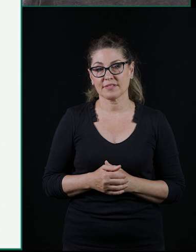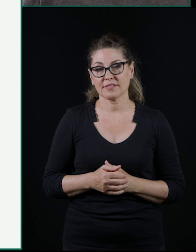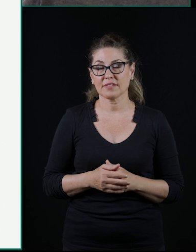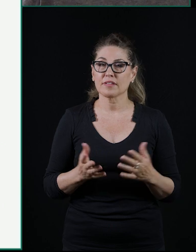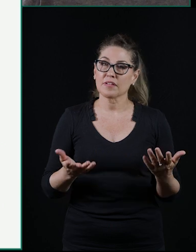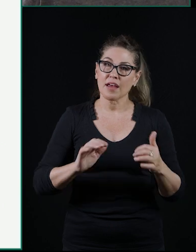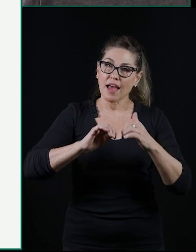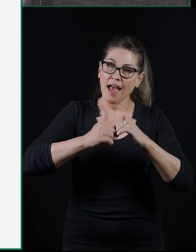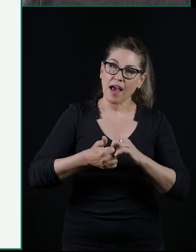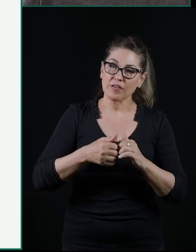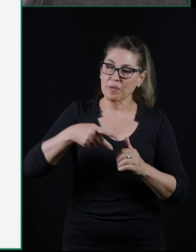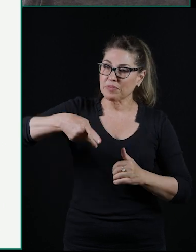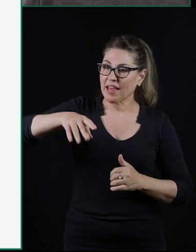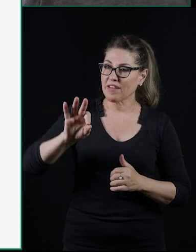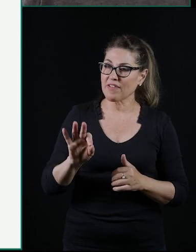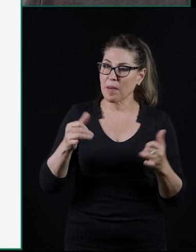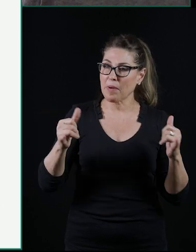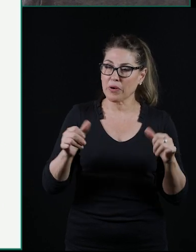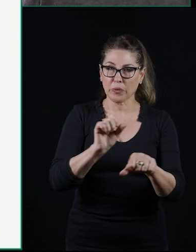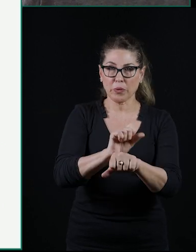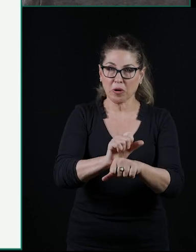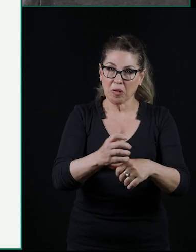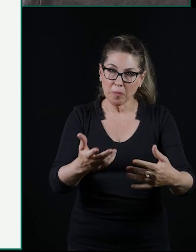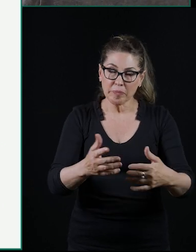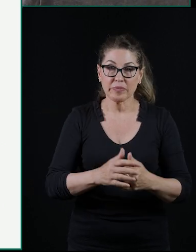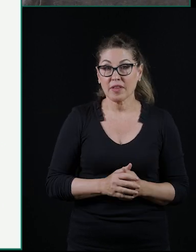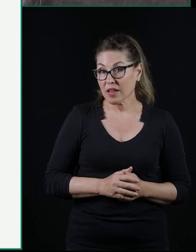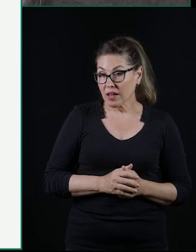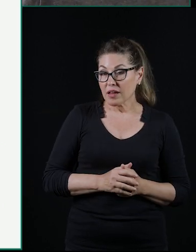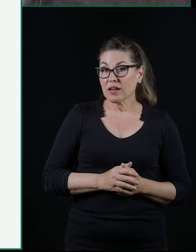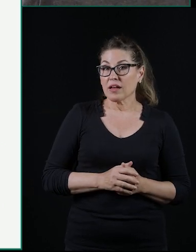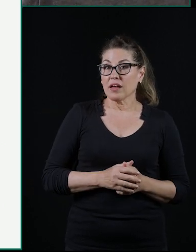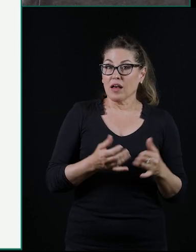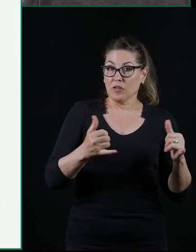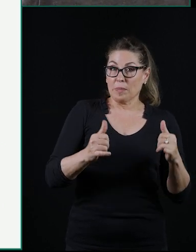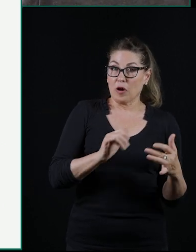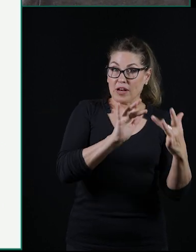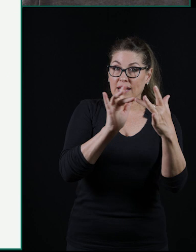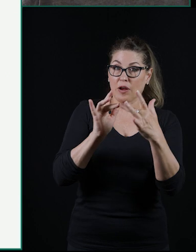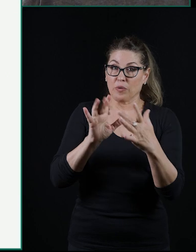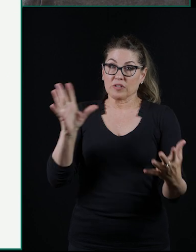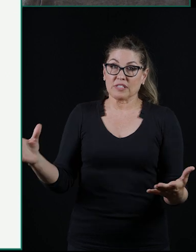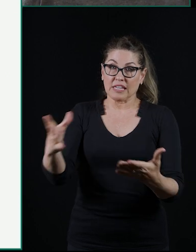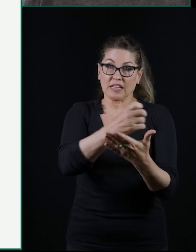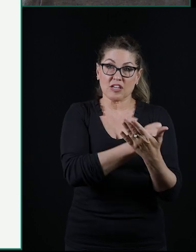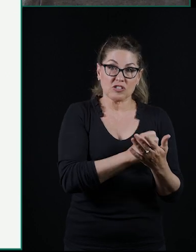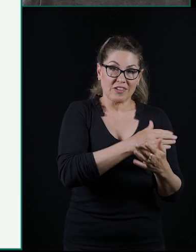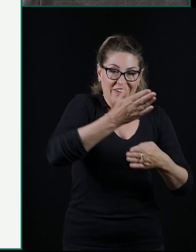So how do you PlayFab Partynetworks actually work? Well, the Party network is a collection of endpoints